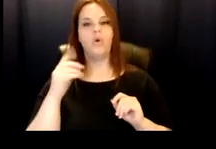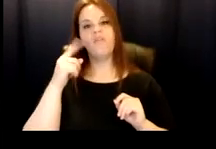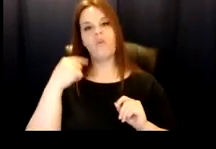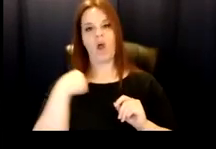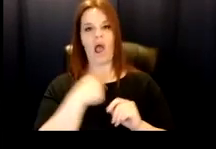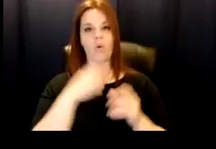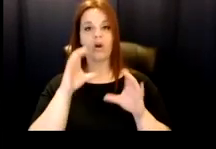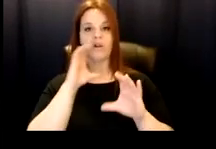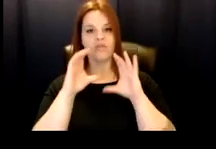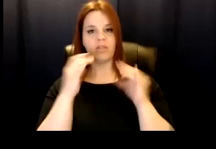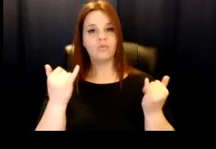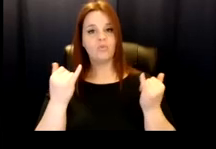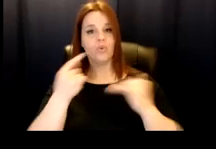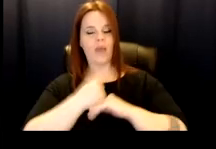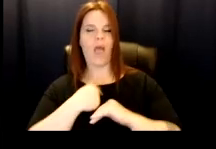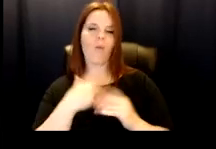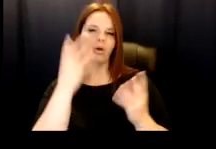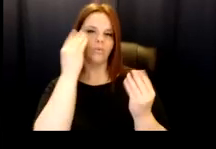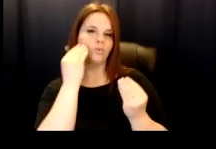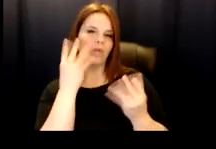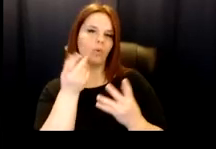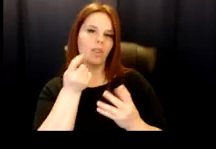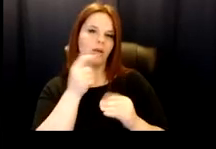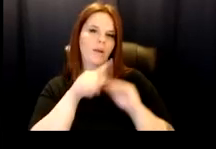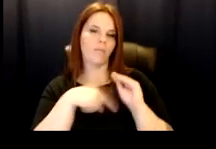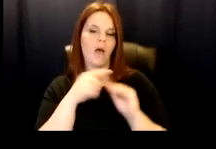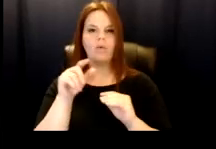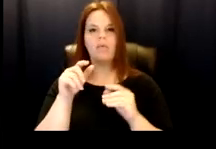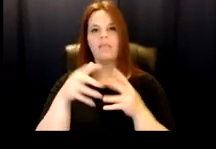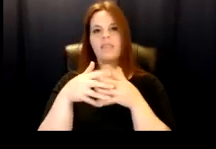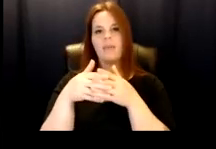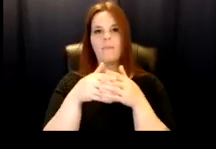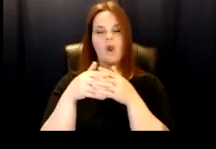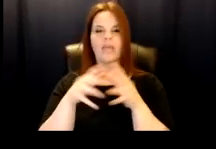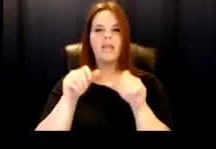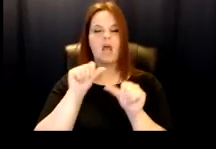today, I wanted to tell you a little bit about the American Association of People with Disabilities,